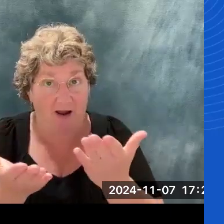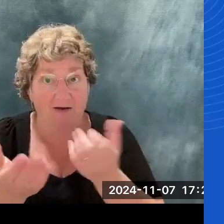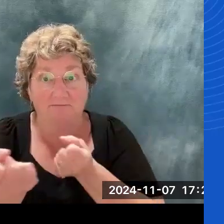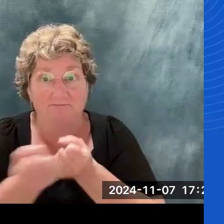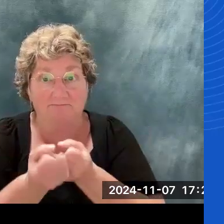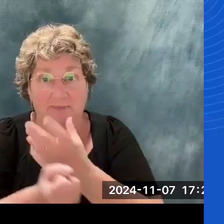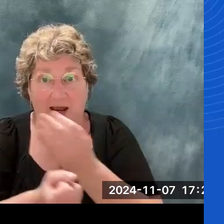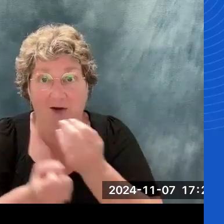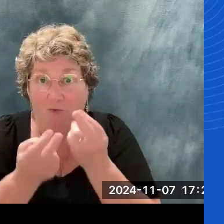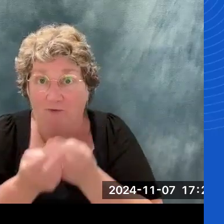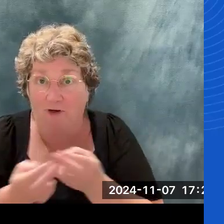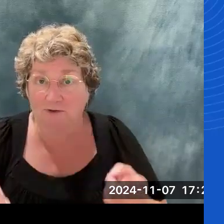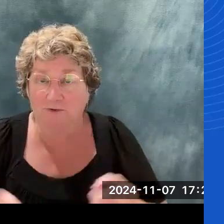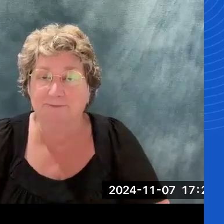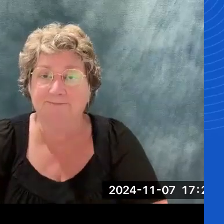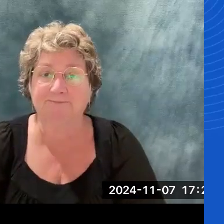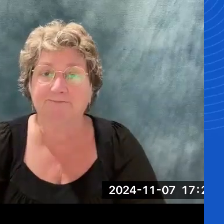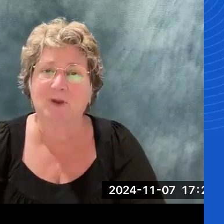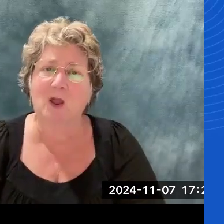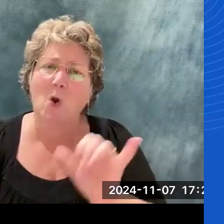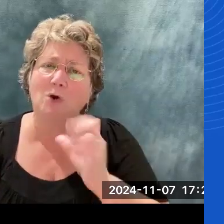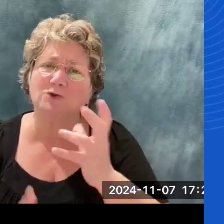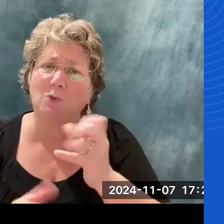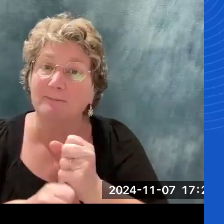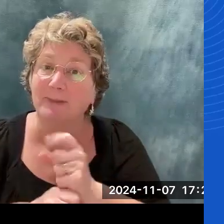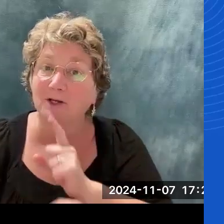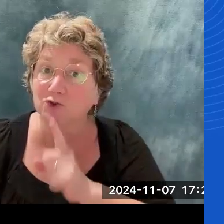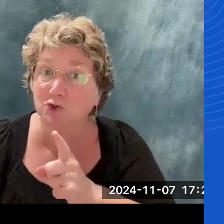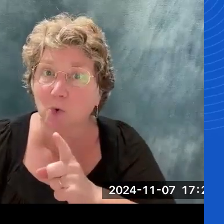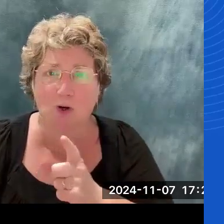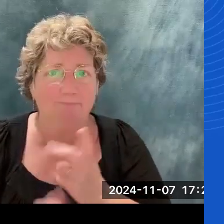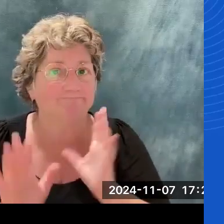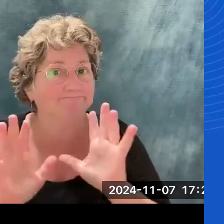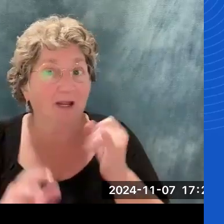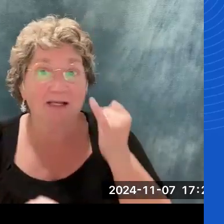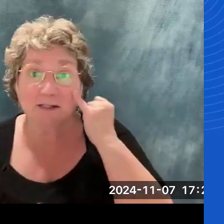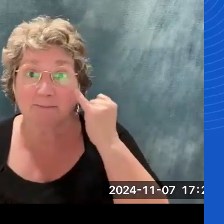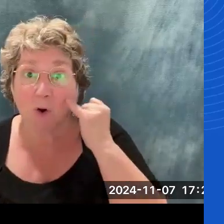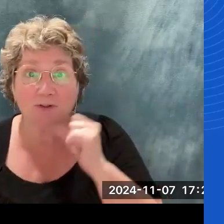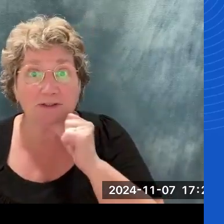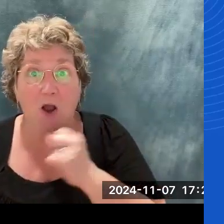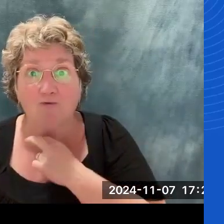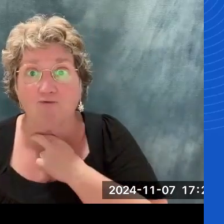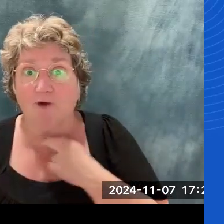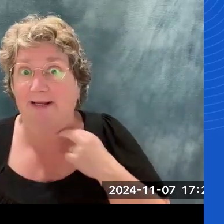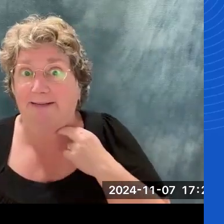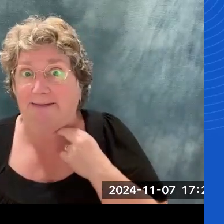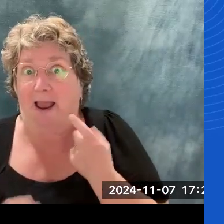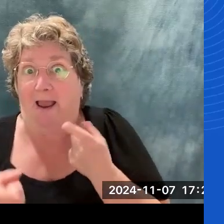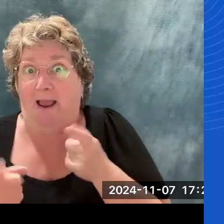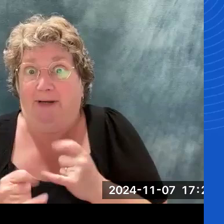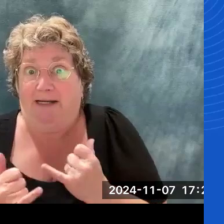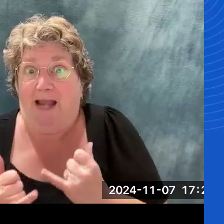not an imminent risk, if they haven't said, yes, I have an intent to do something, but they're just thinking about death, right?